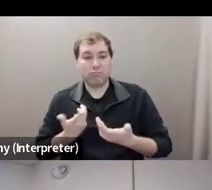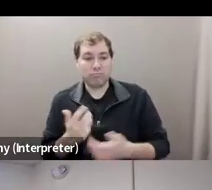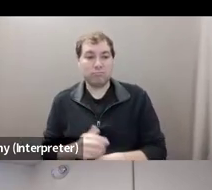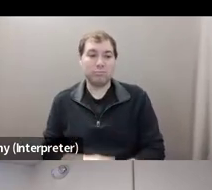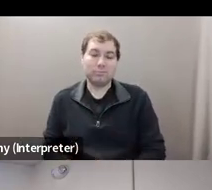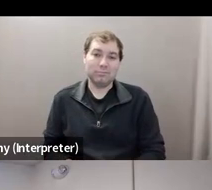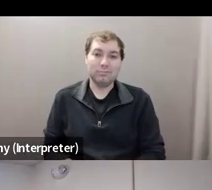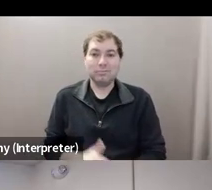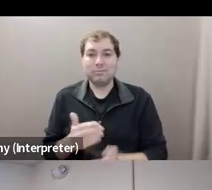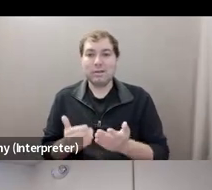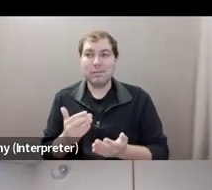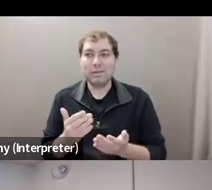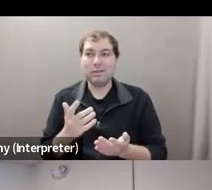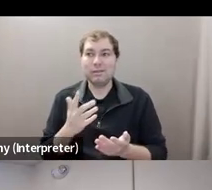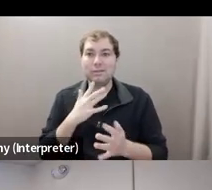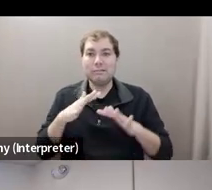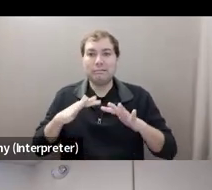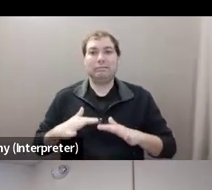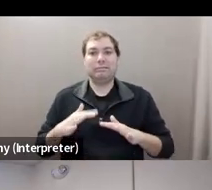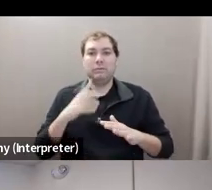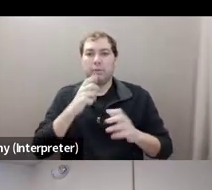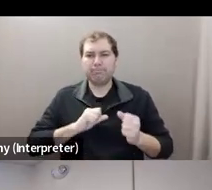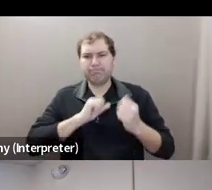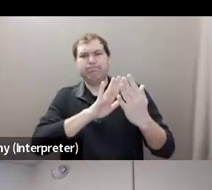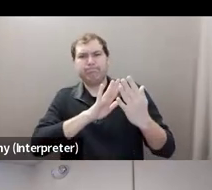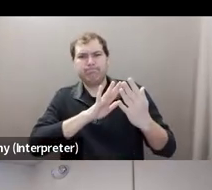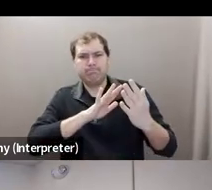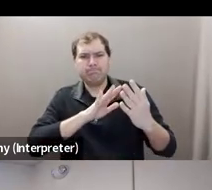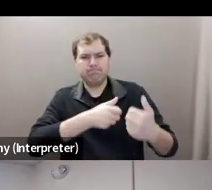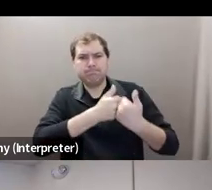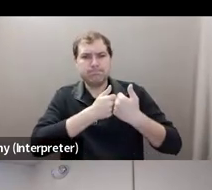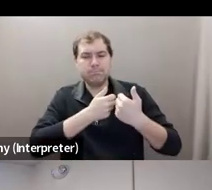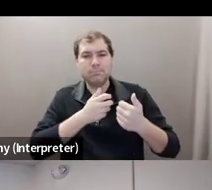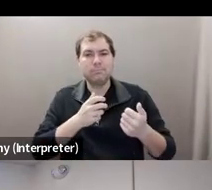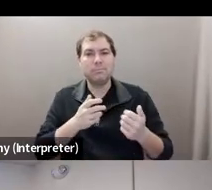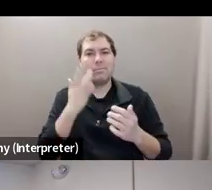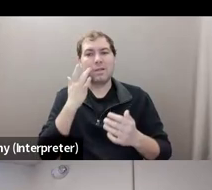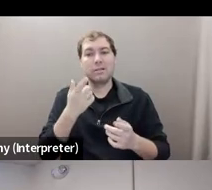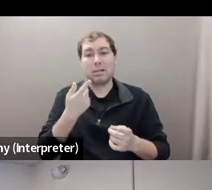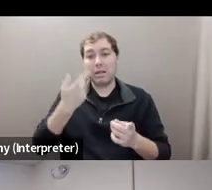Don Posh: calm down and not be adversarial when you approach somebody. Don Posh: because maybe they just don't know